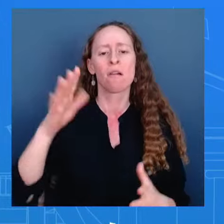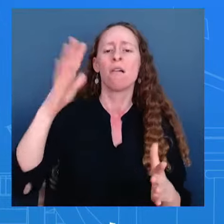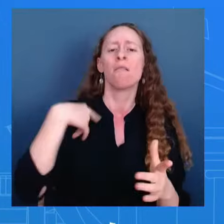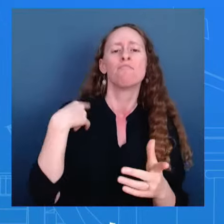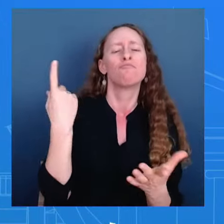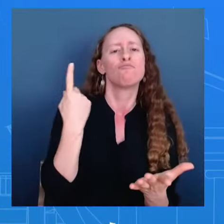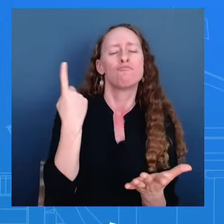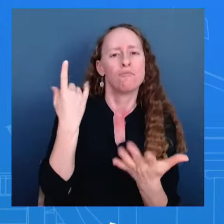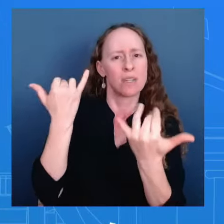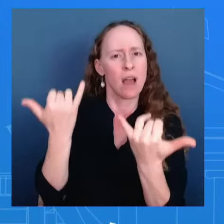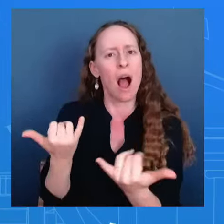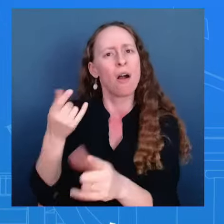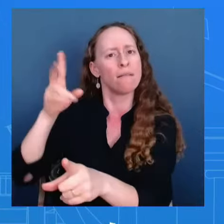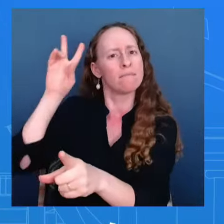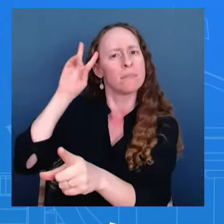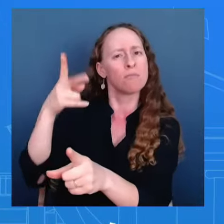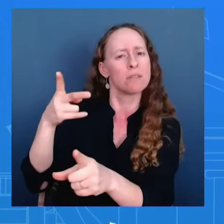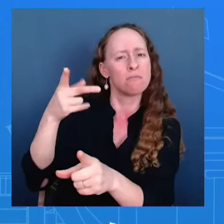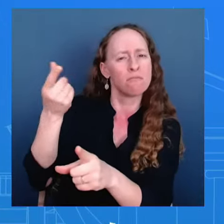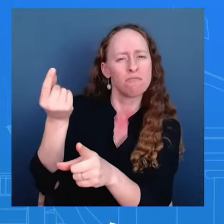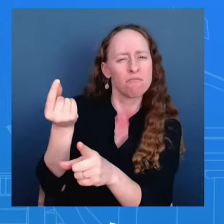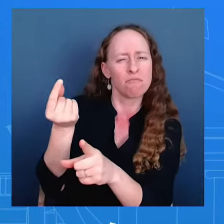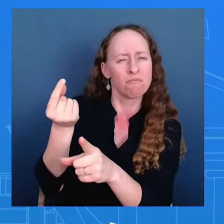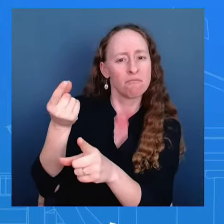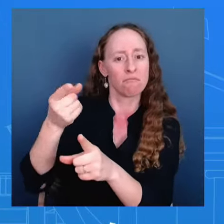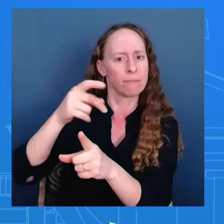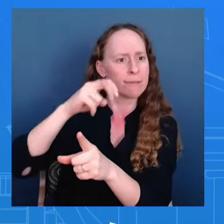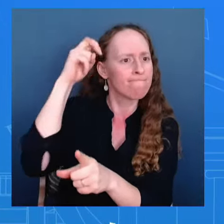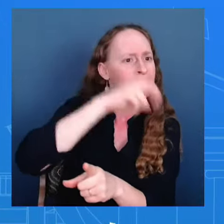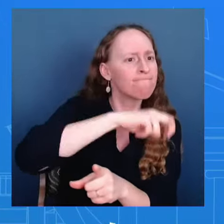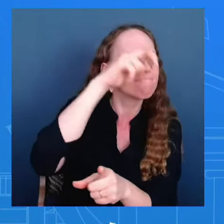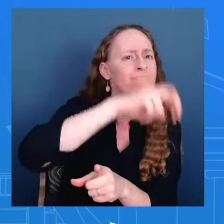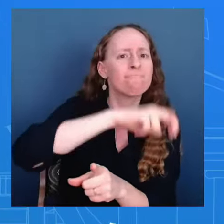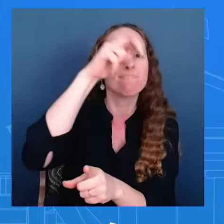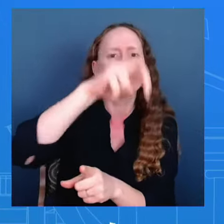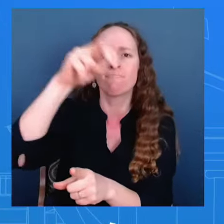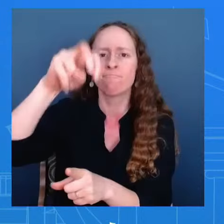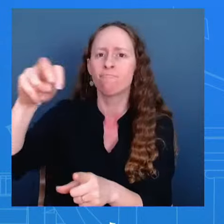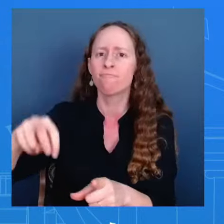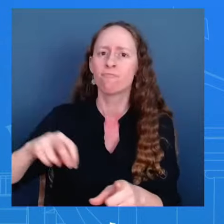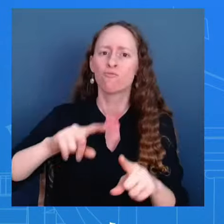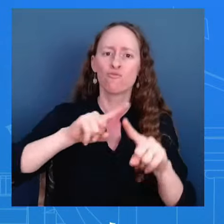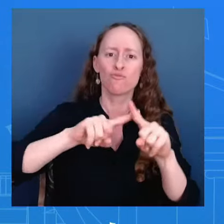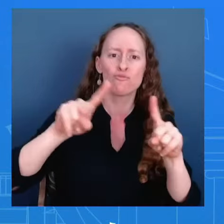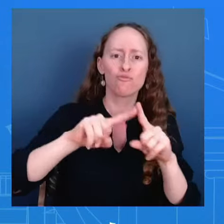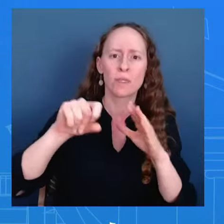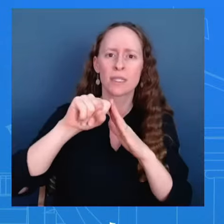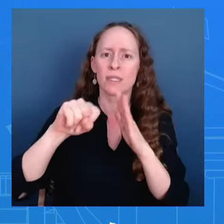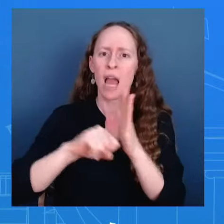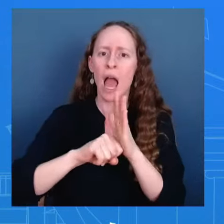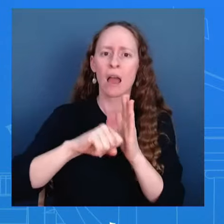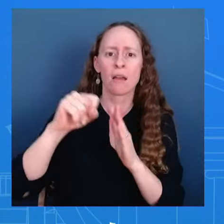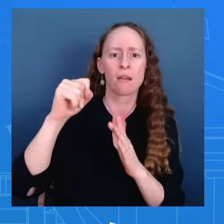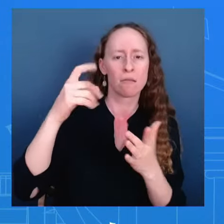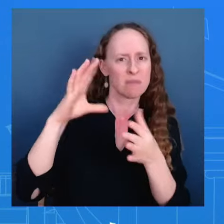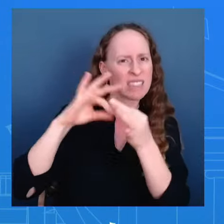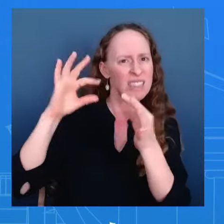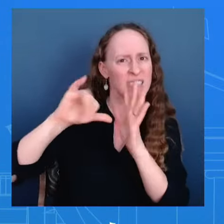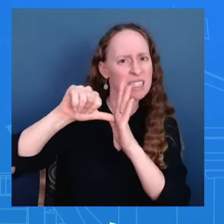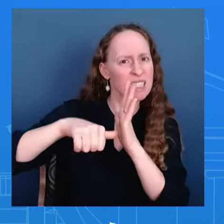where she's been selling the administration's policies to black and brown communities in particular, does the White House believe